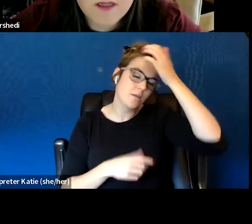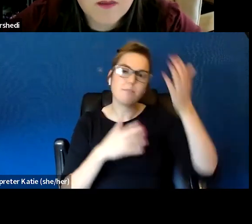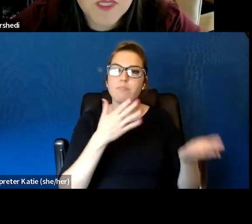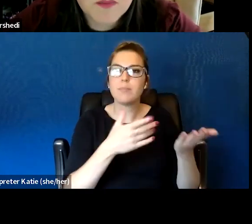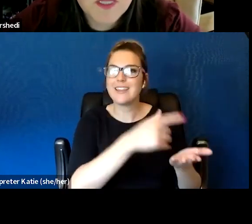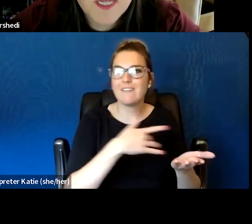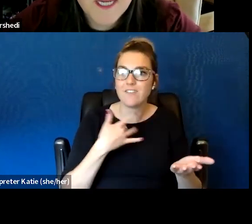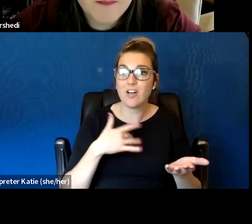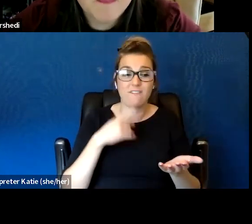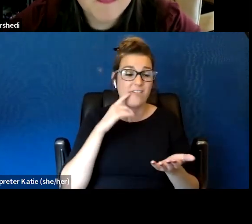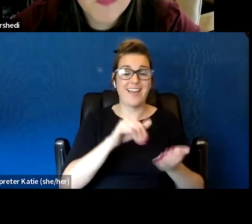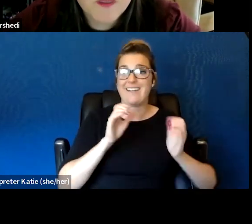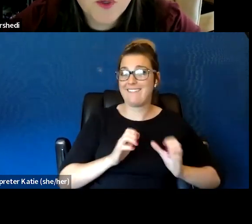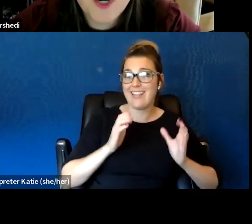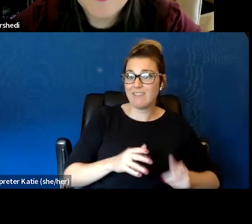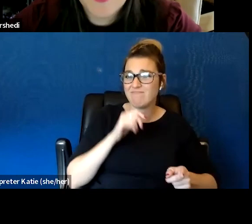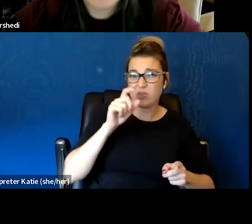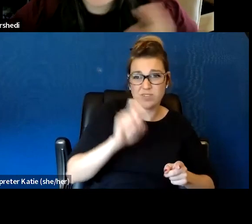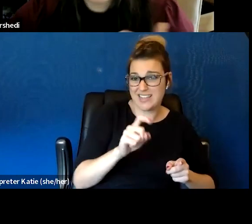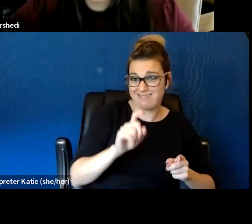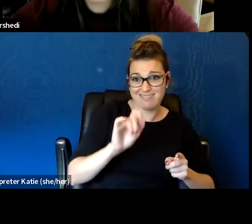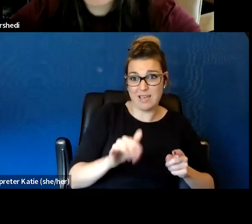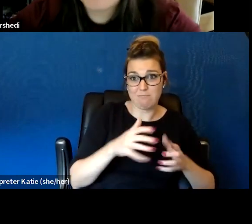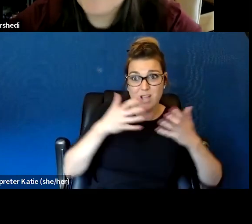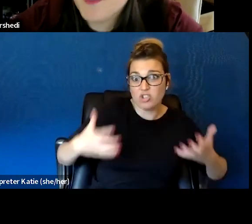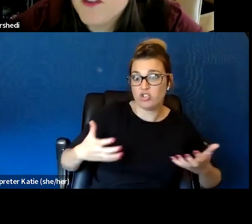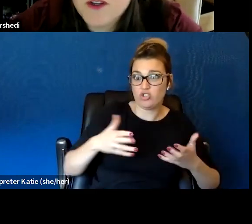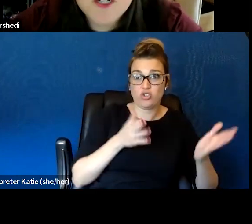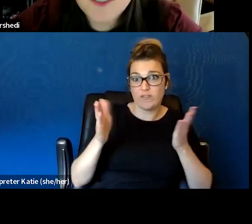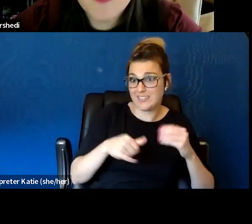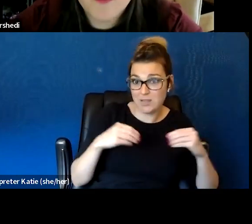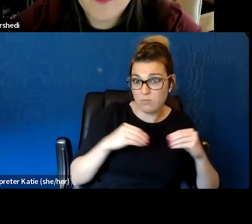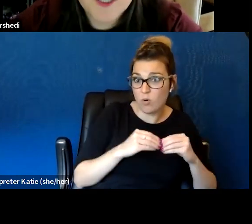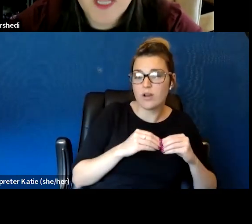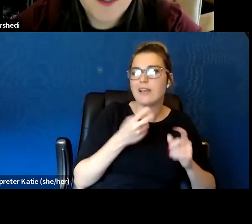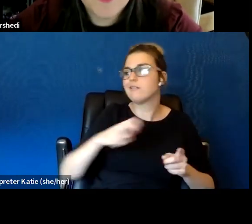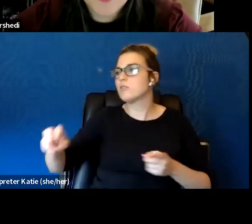there is sometimes programs set up to help folks with that. But if you're interested in more information,